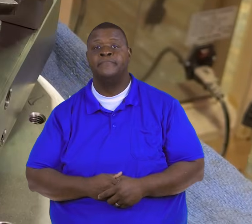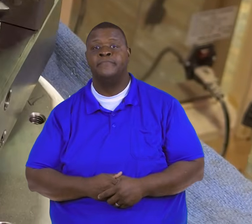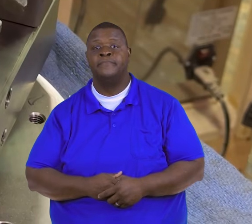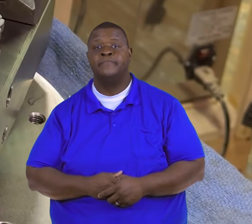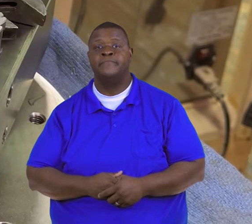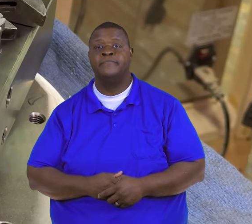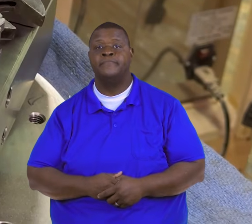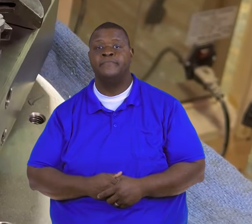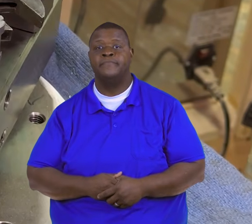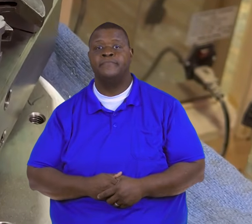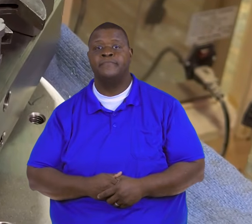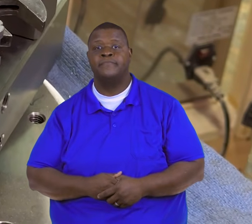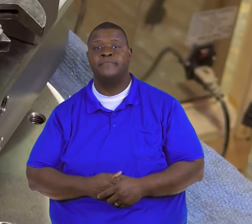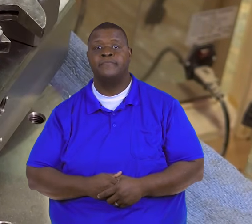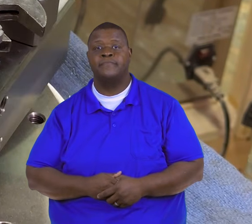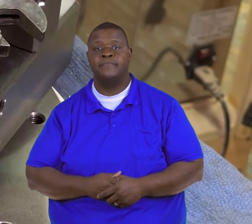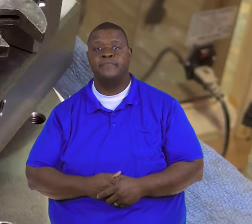[vise clicking]